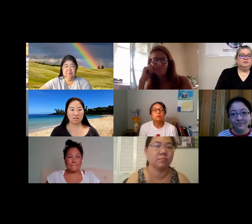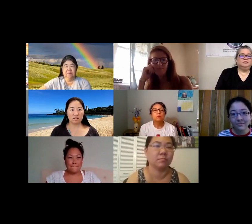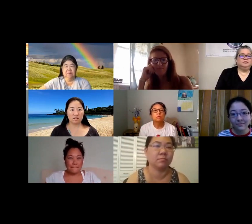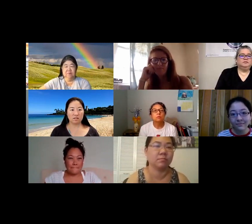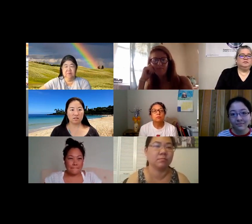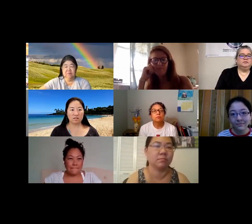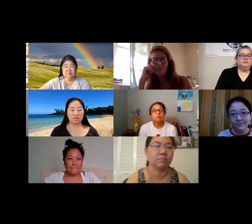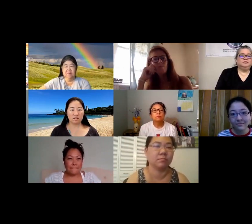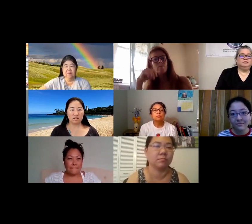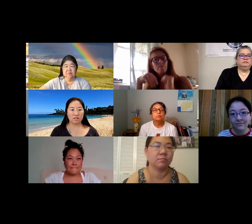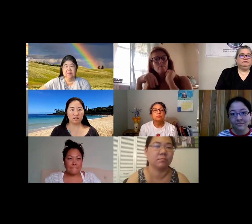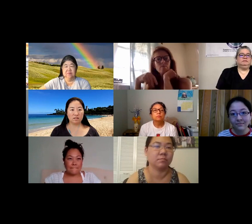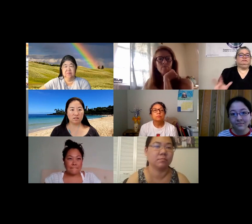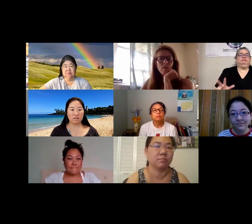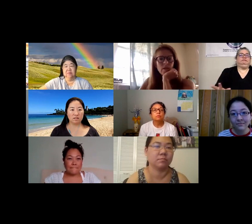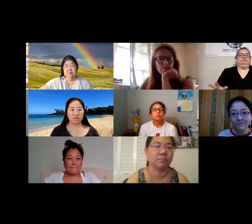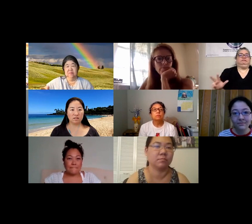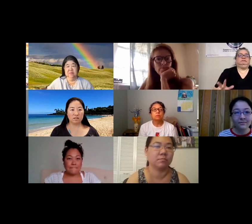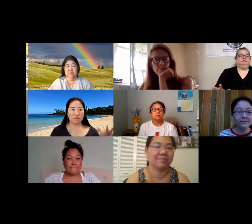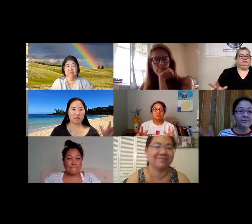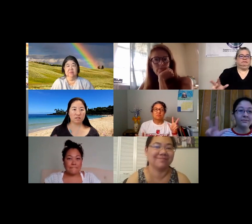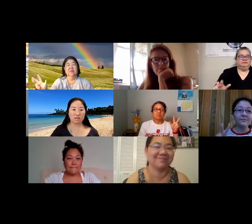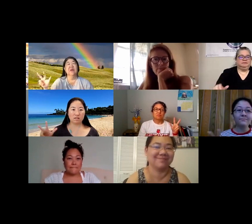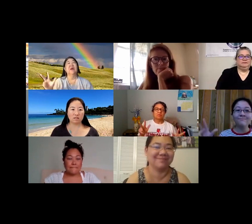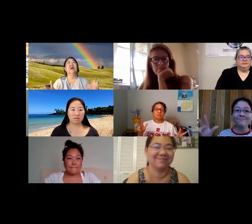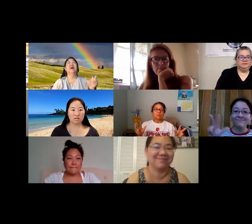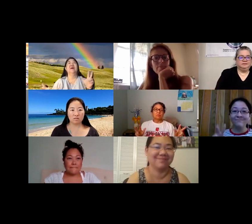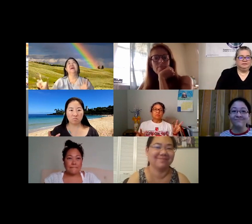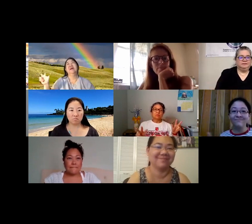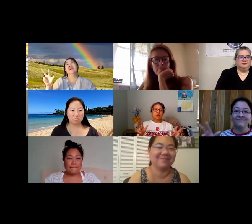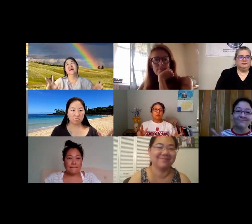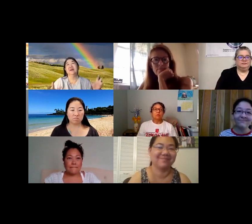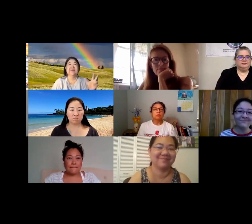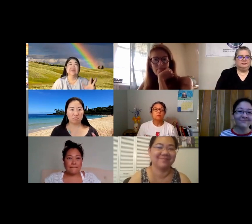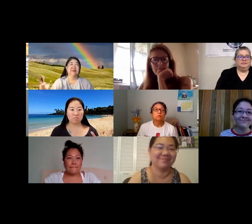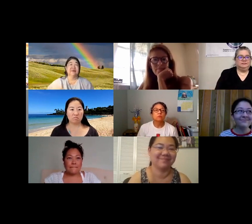and that's also the sign for awkward.